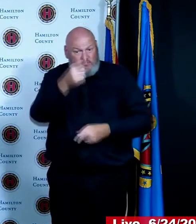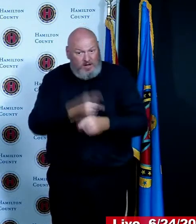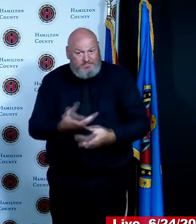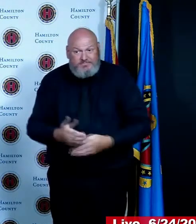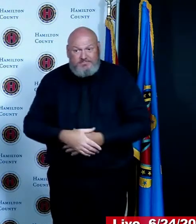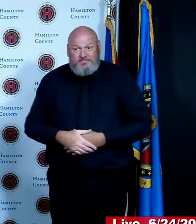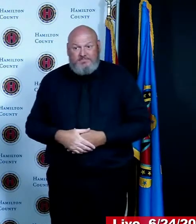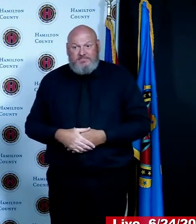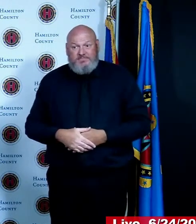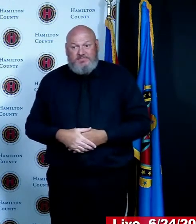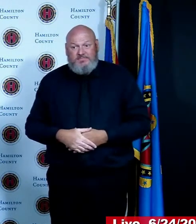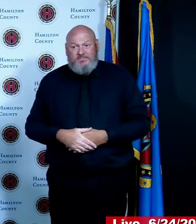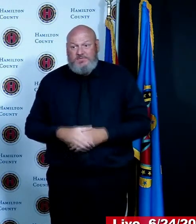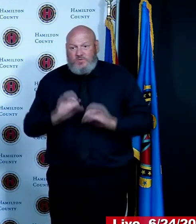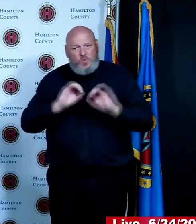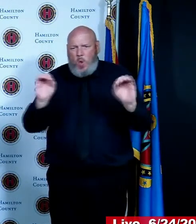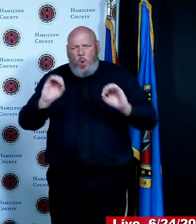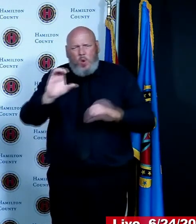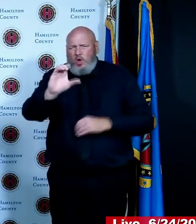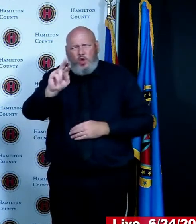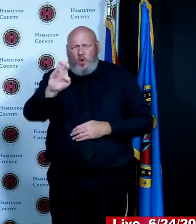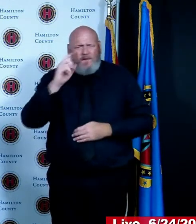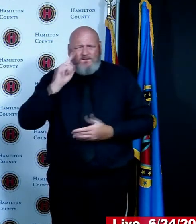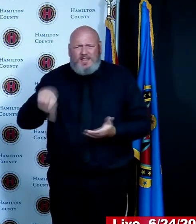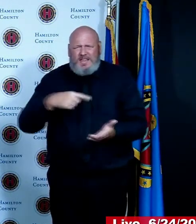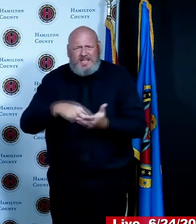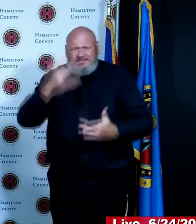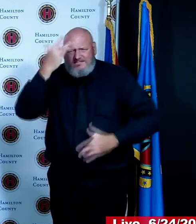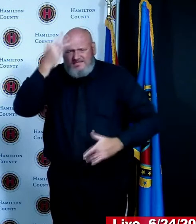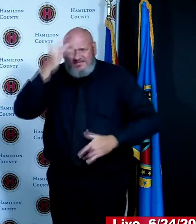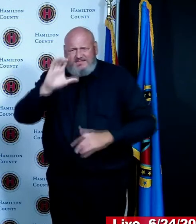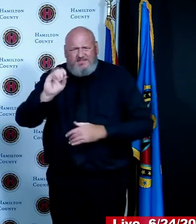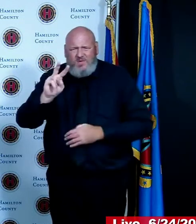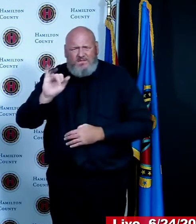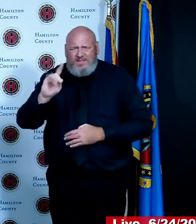very basic steps that we can do but we have to work as a team to slow the